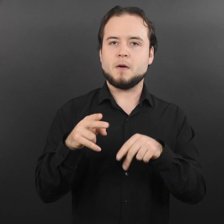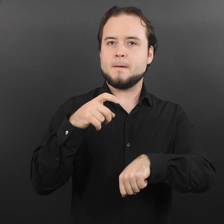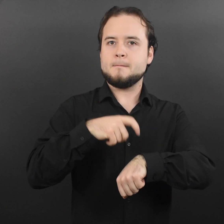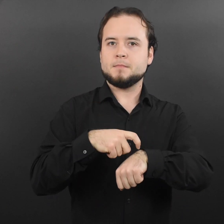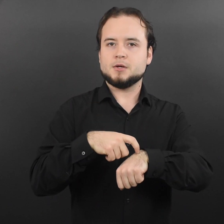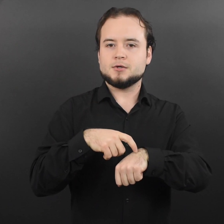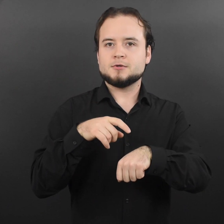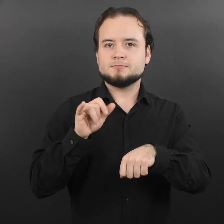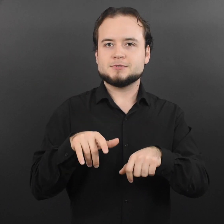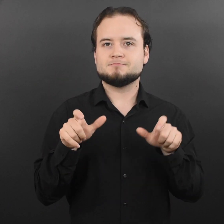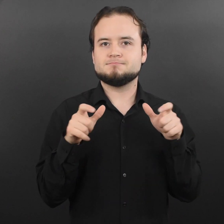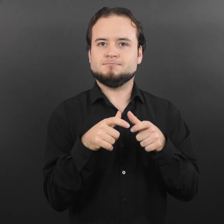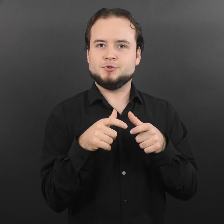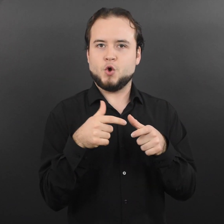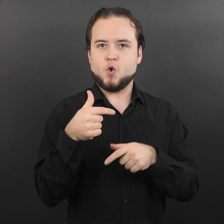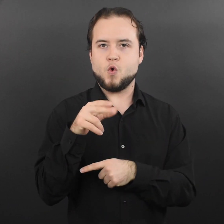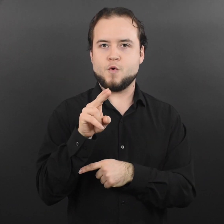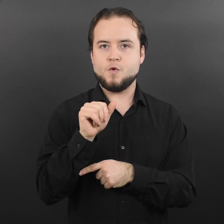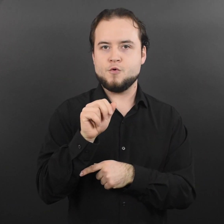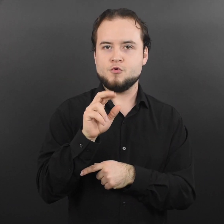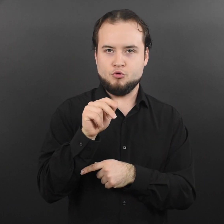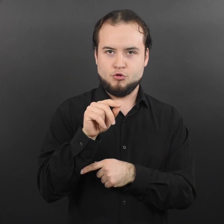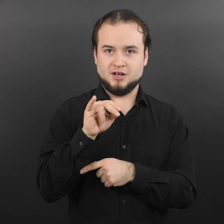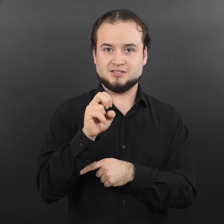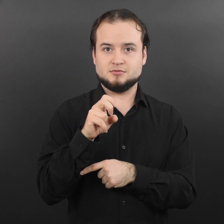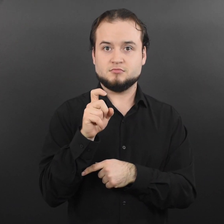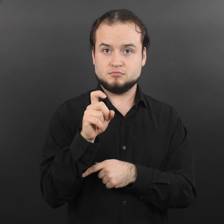Yes. Learn more about shortened quarantine